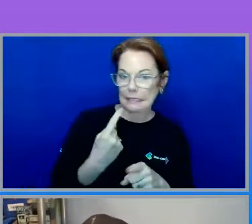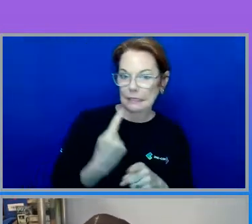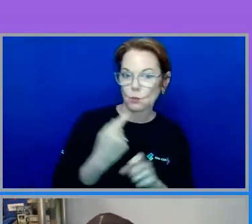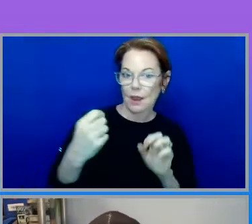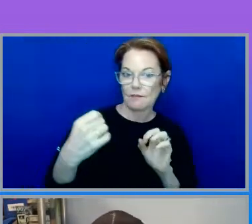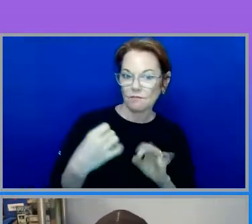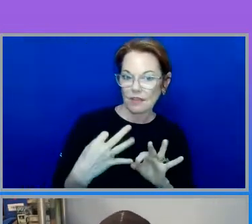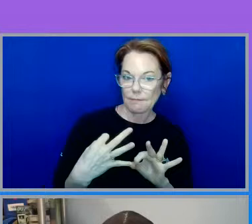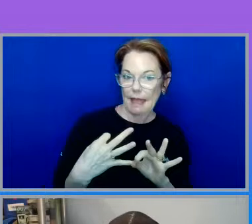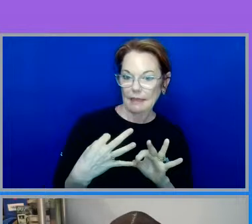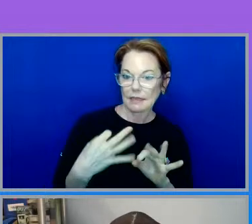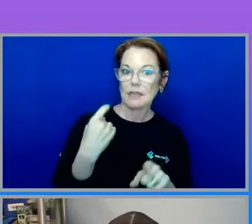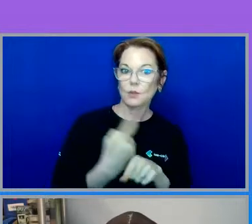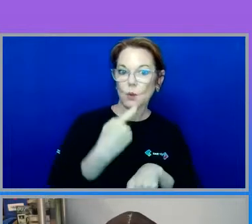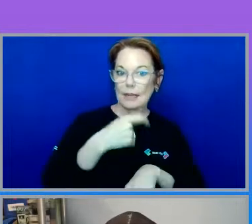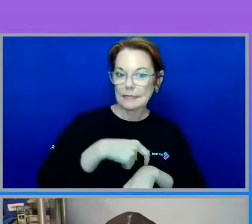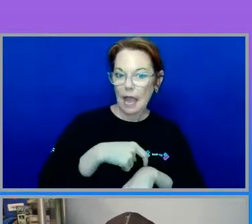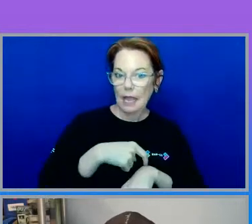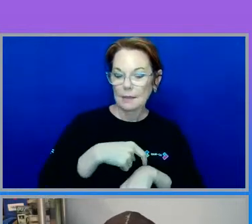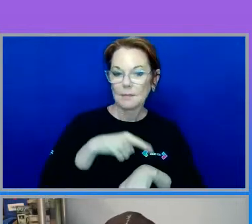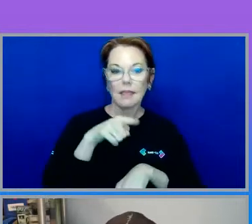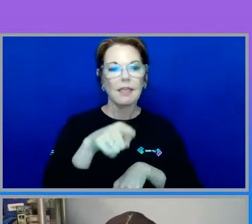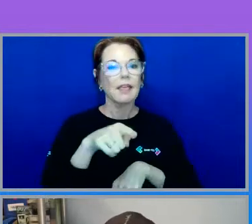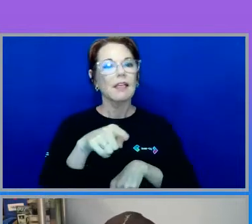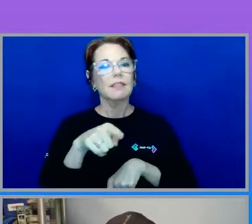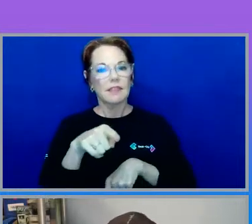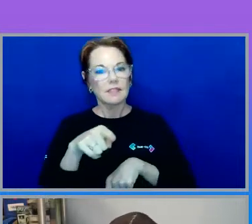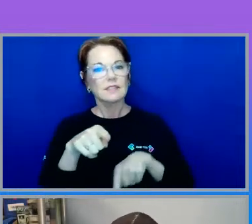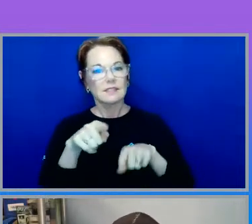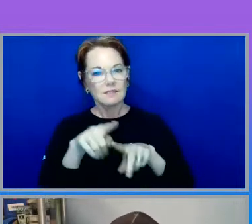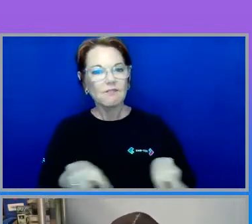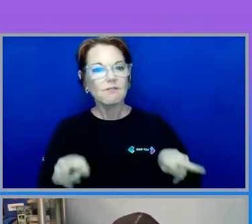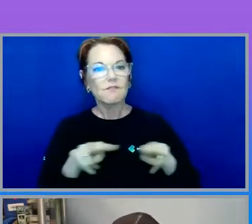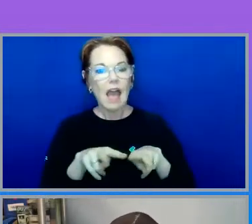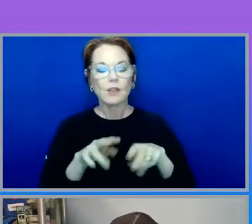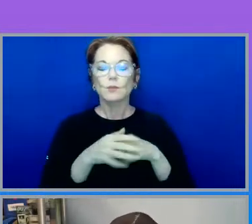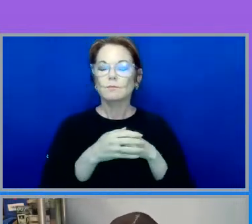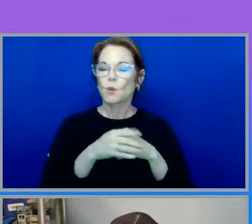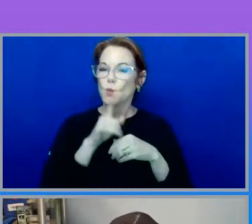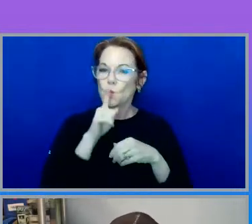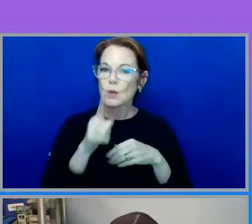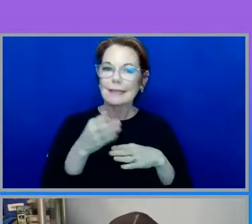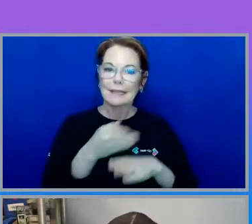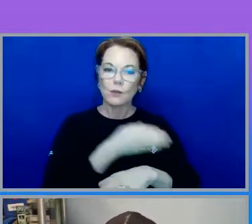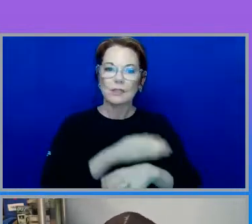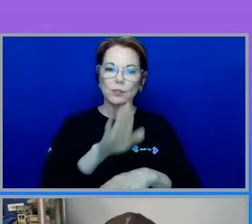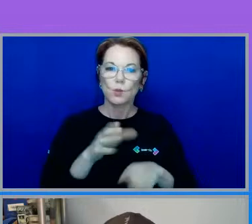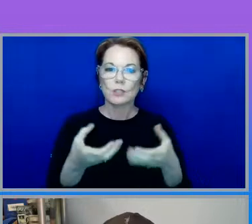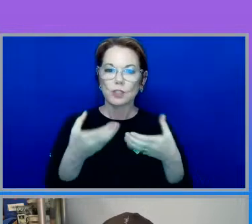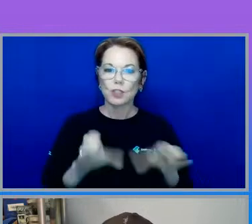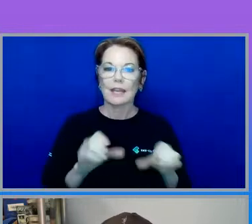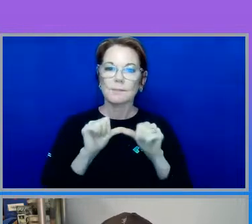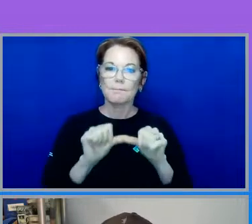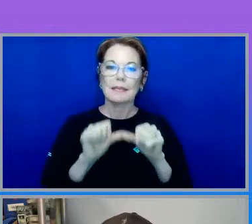the right time, providing this kind of value throughout the tool chain means you greatly